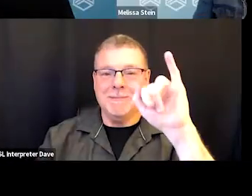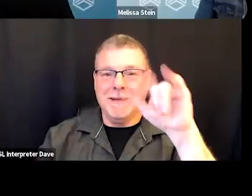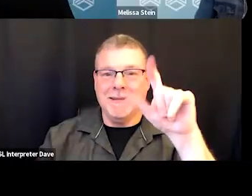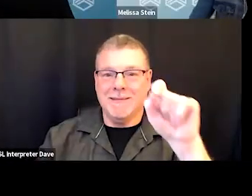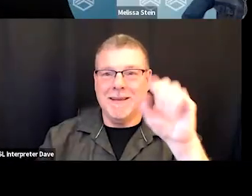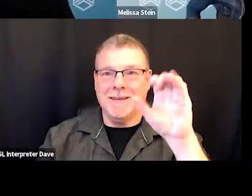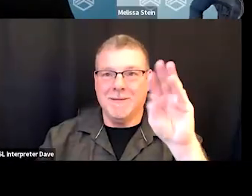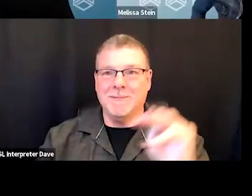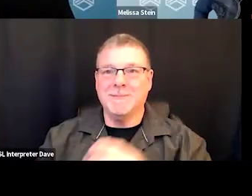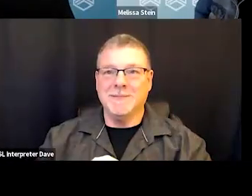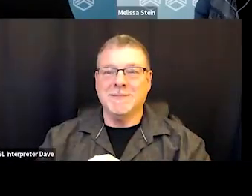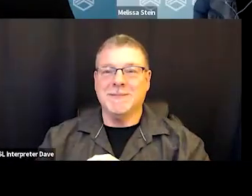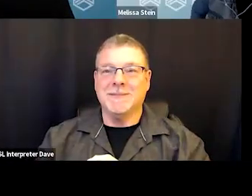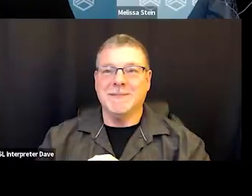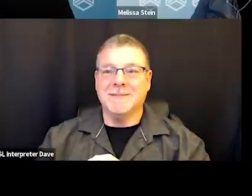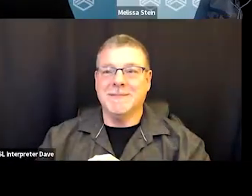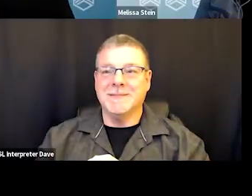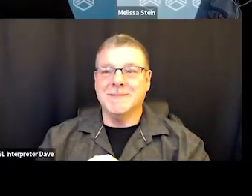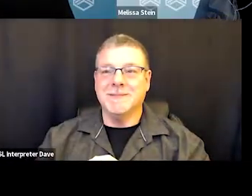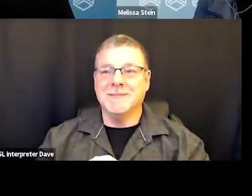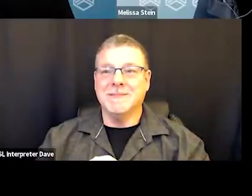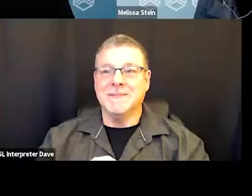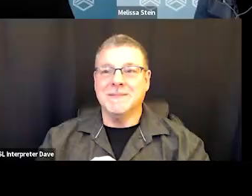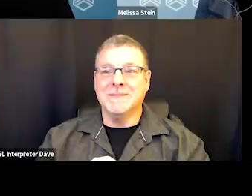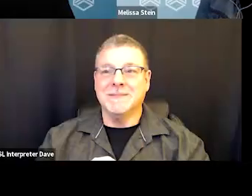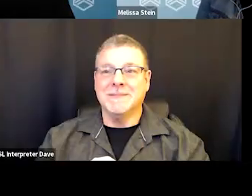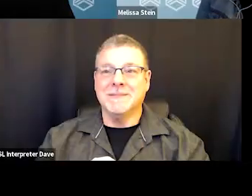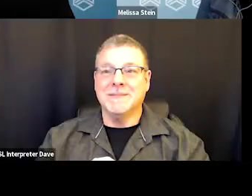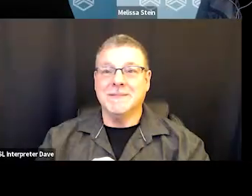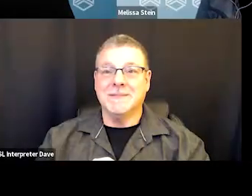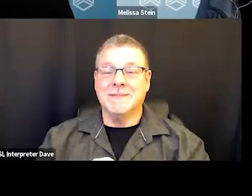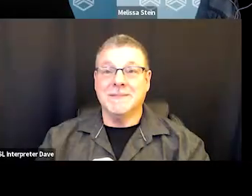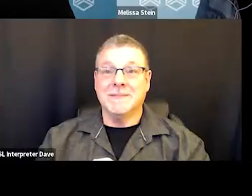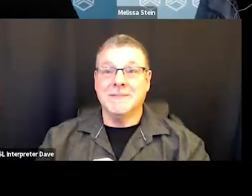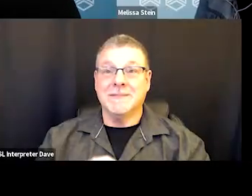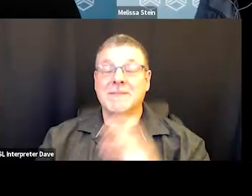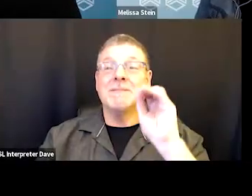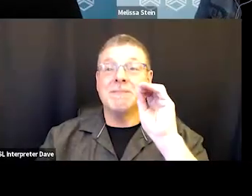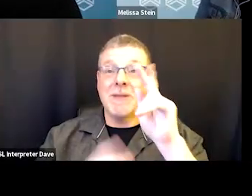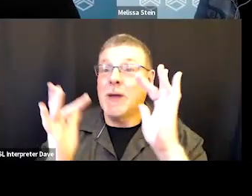So, here we go. I'll drop it down. If you do have further questions, reach out to him,